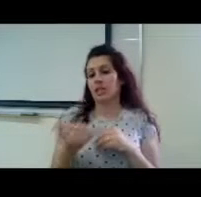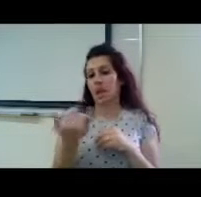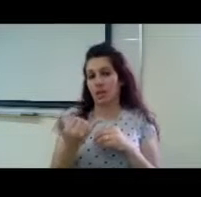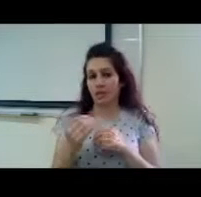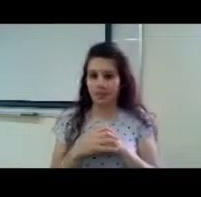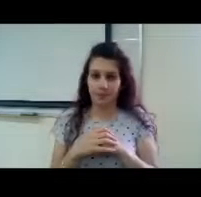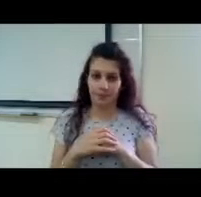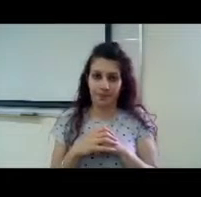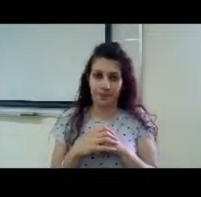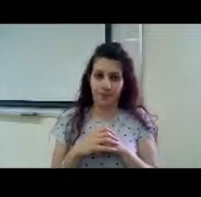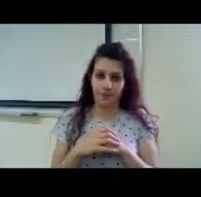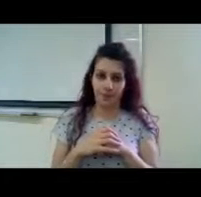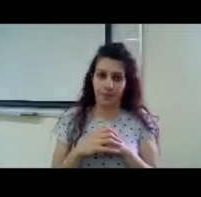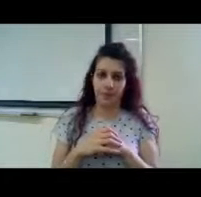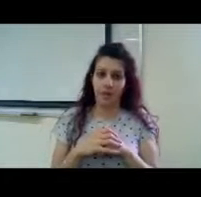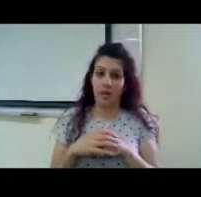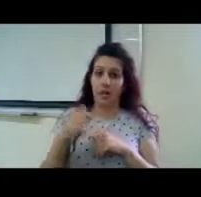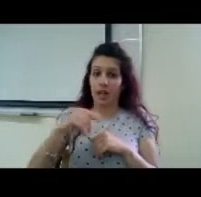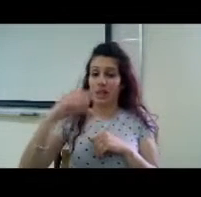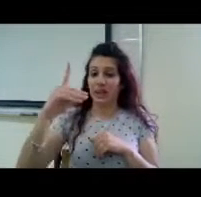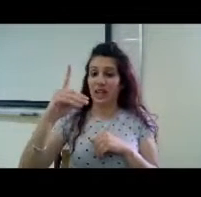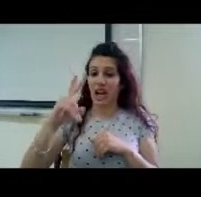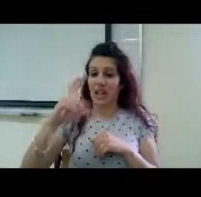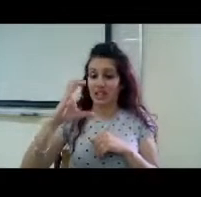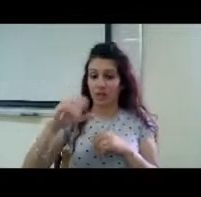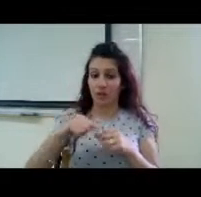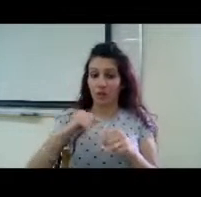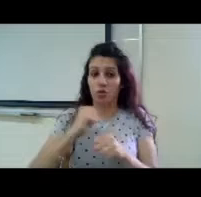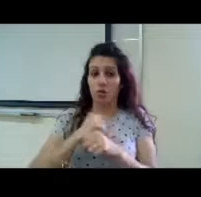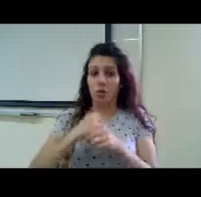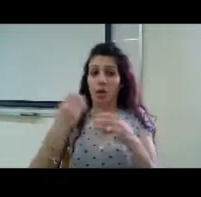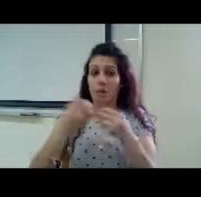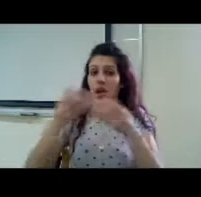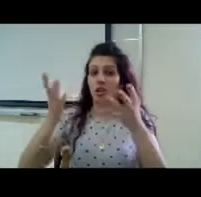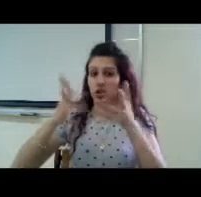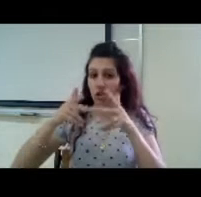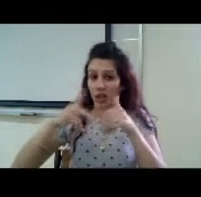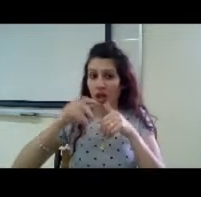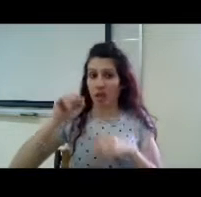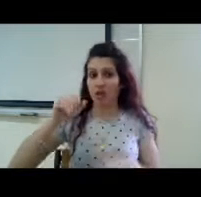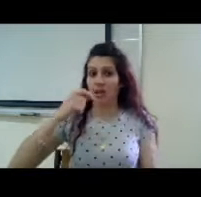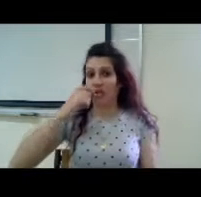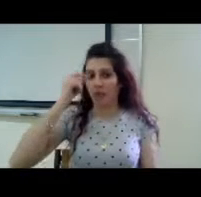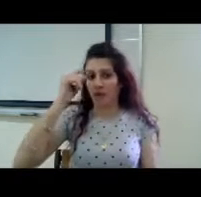distribution here in the US and organization that supports the school